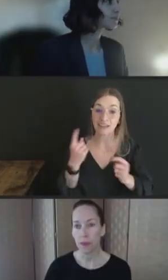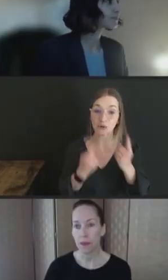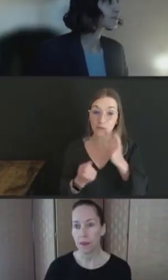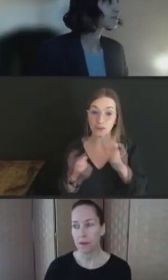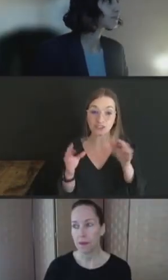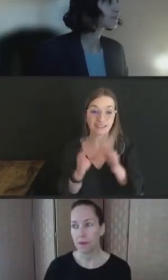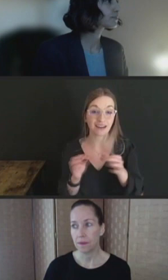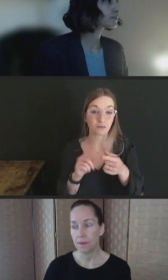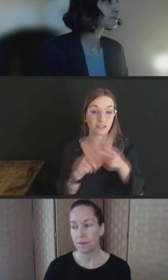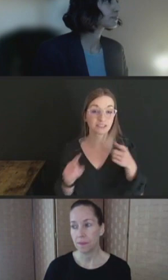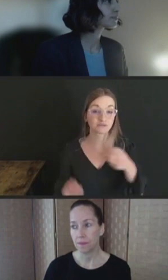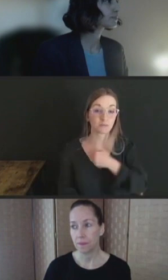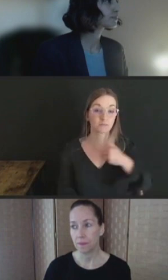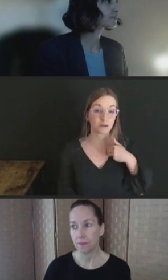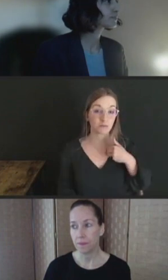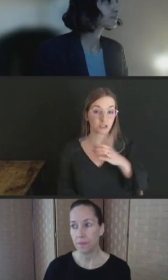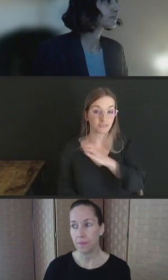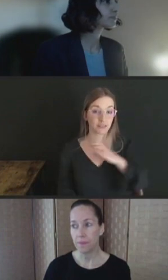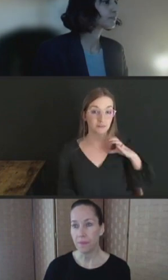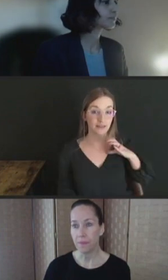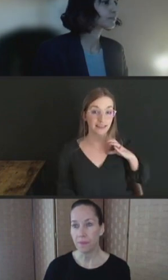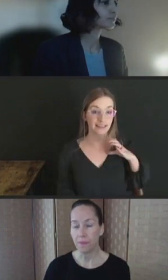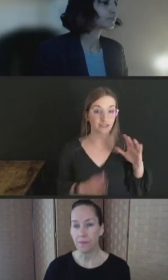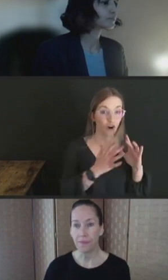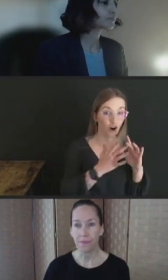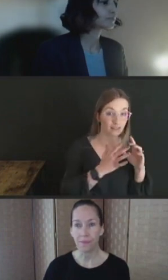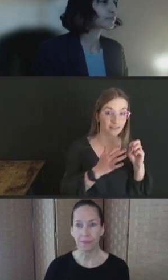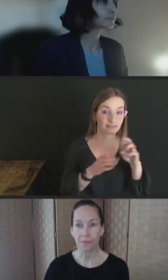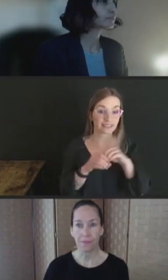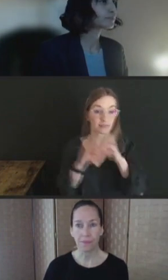the committee either online or in the room? John Dunn.